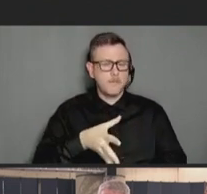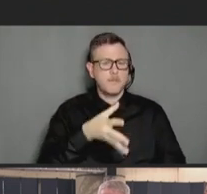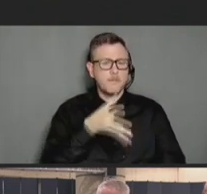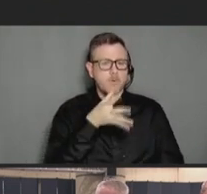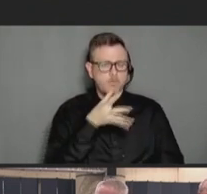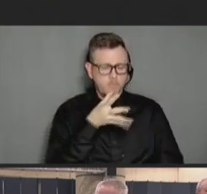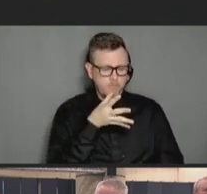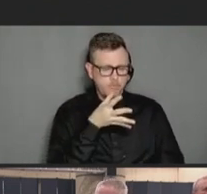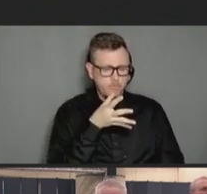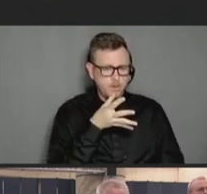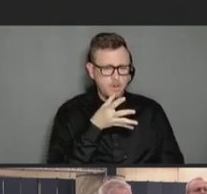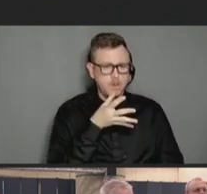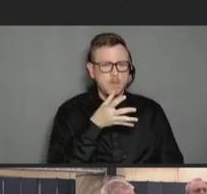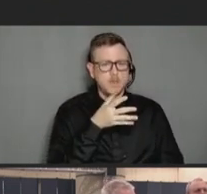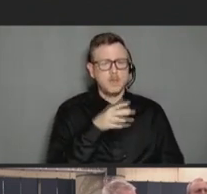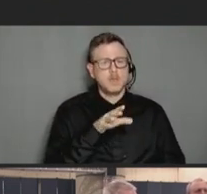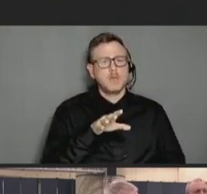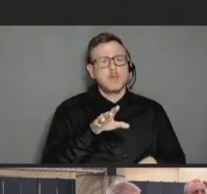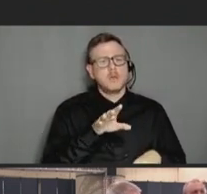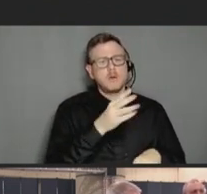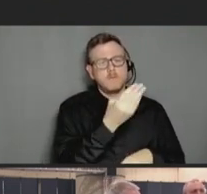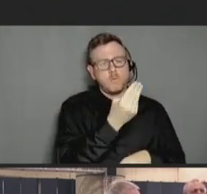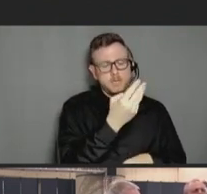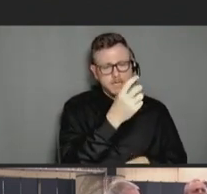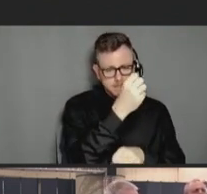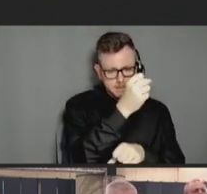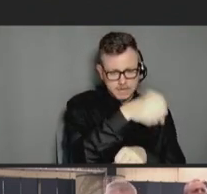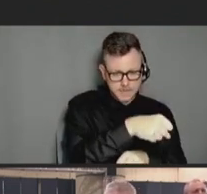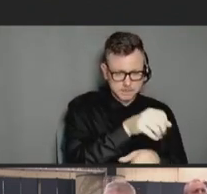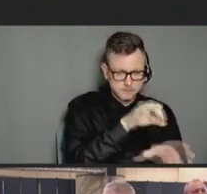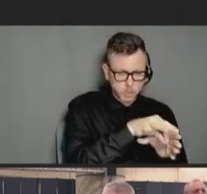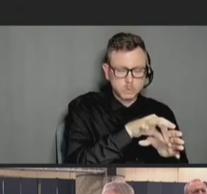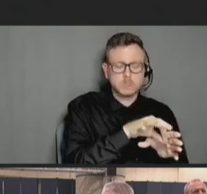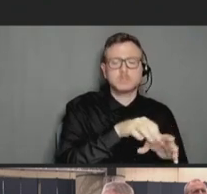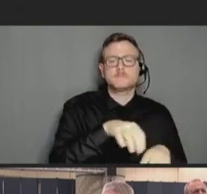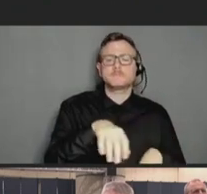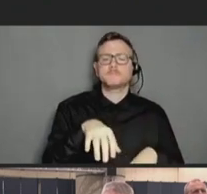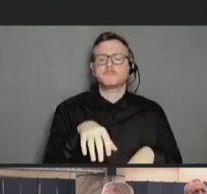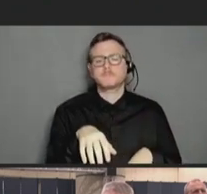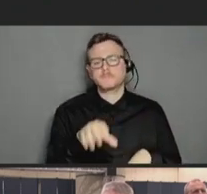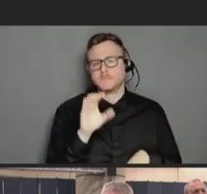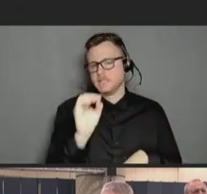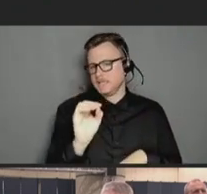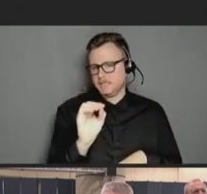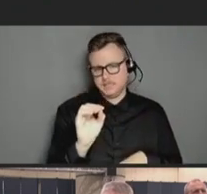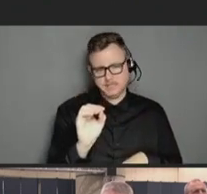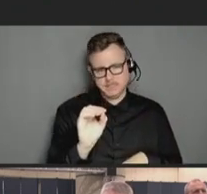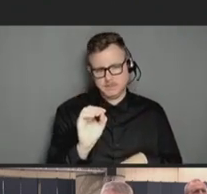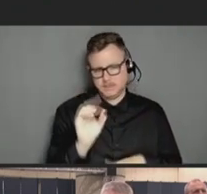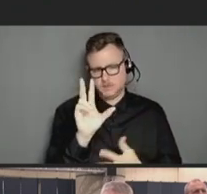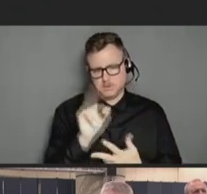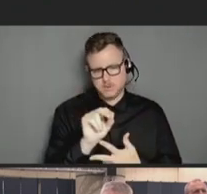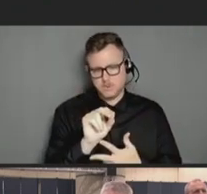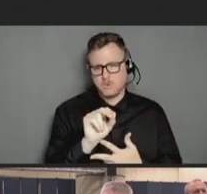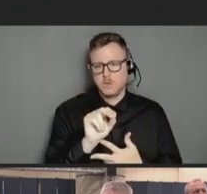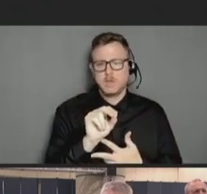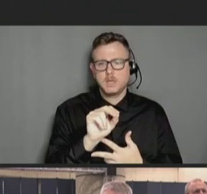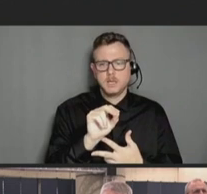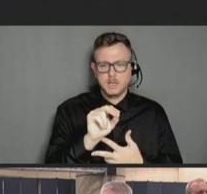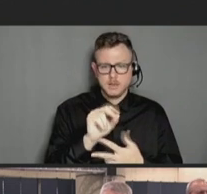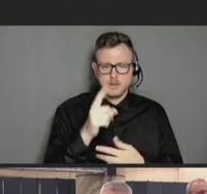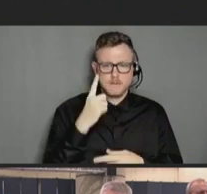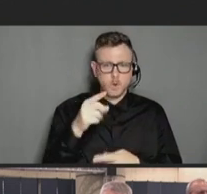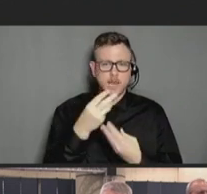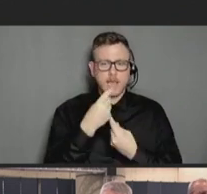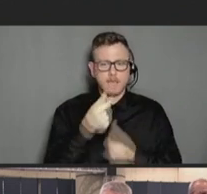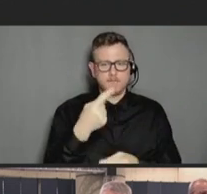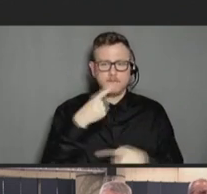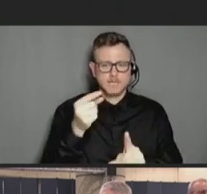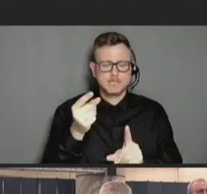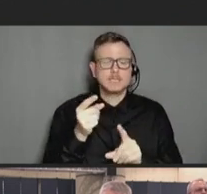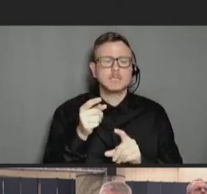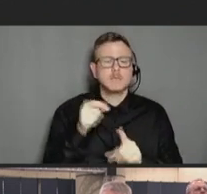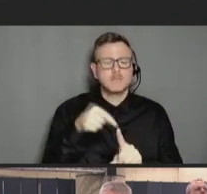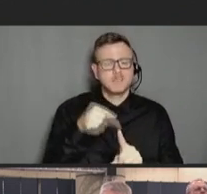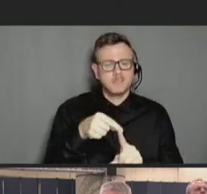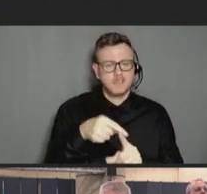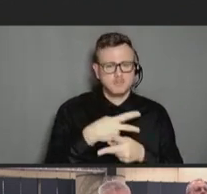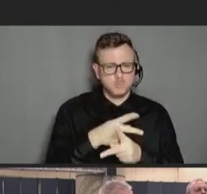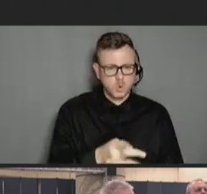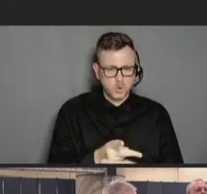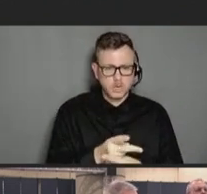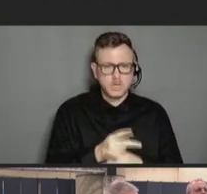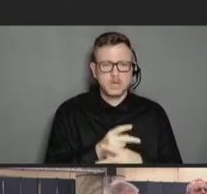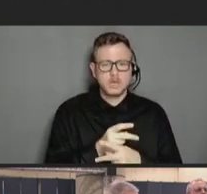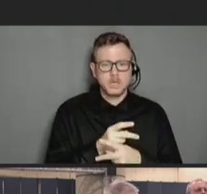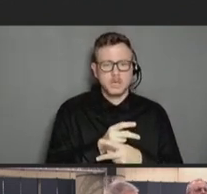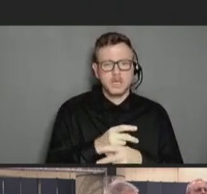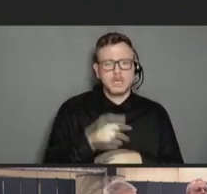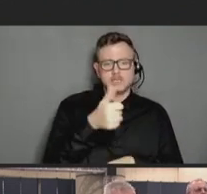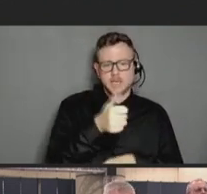The committee voted 14, yes and 0 no regarding the efficacy of the product, and 10 yes, 4